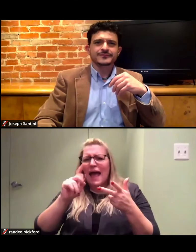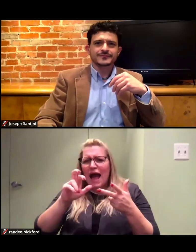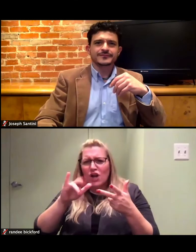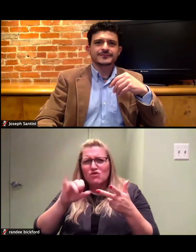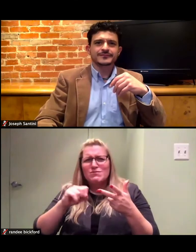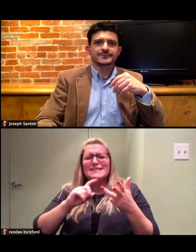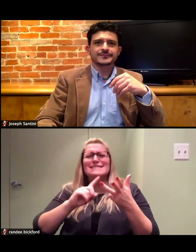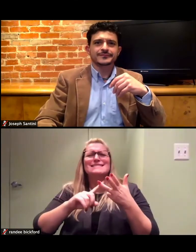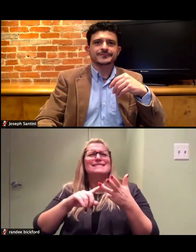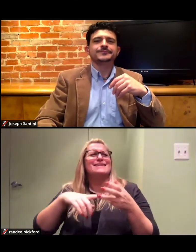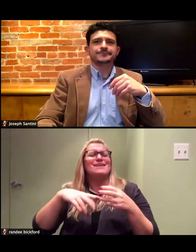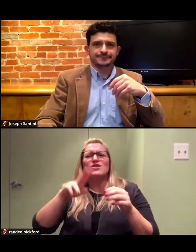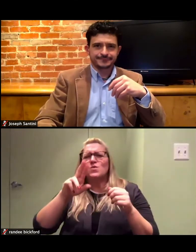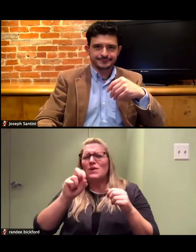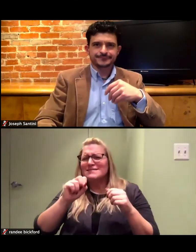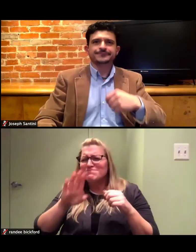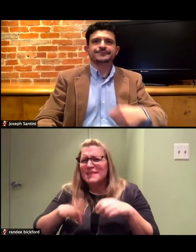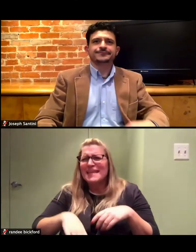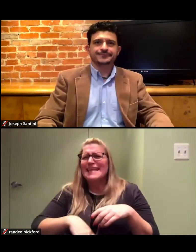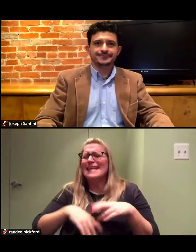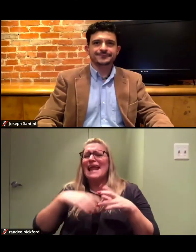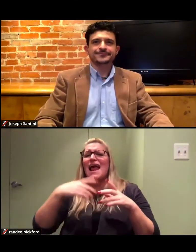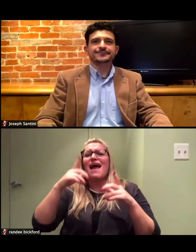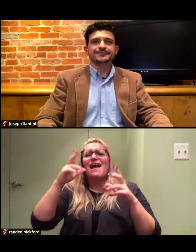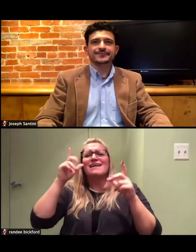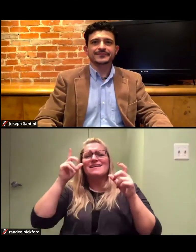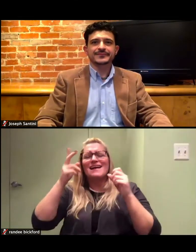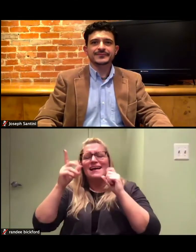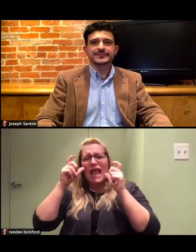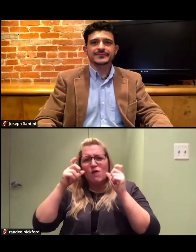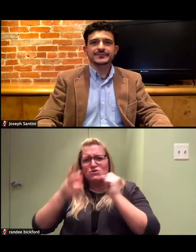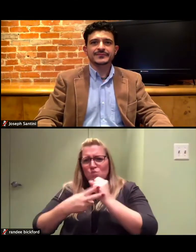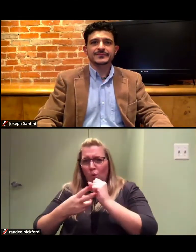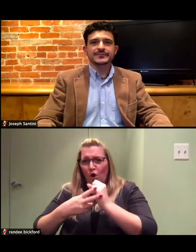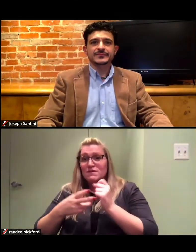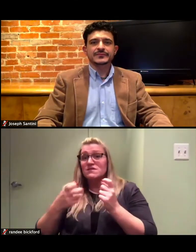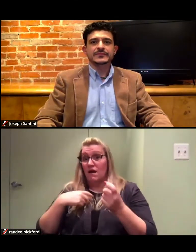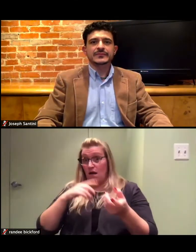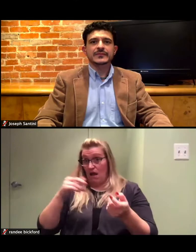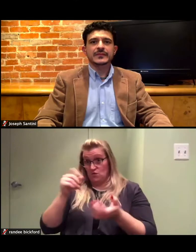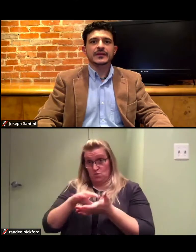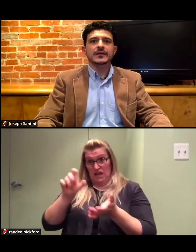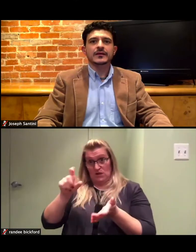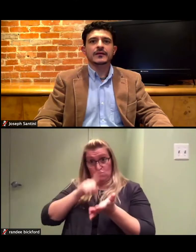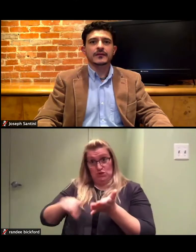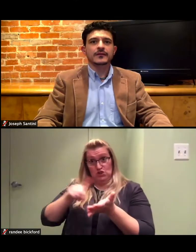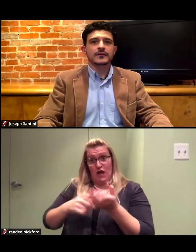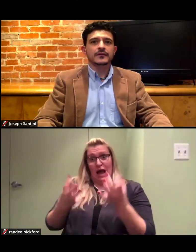and batteries and others, you know, USB, other technical equipments.